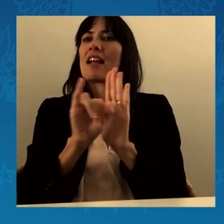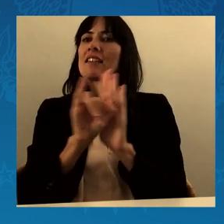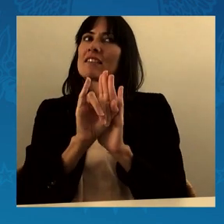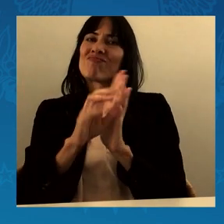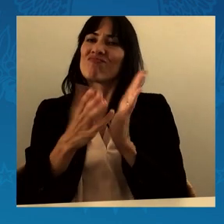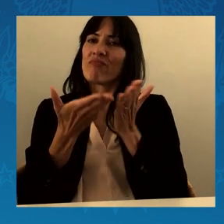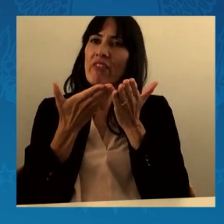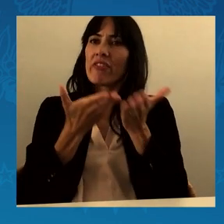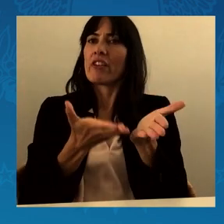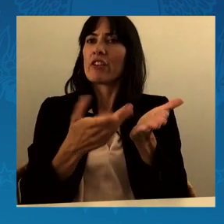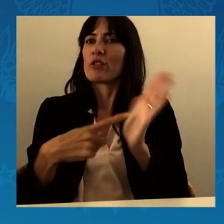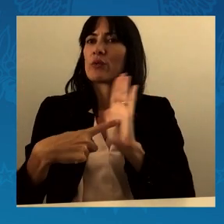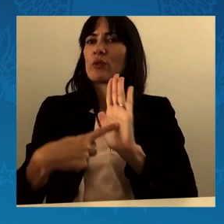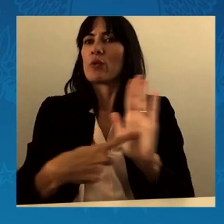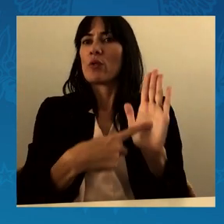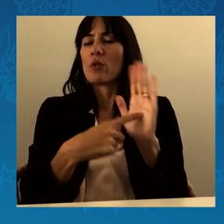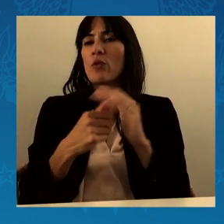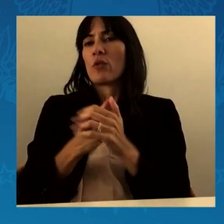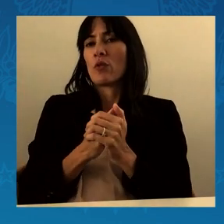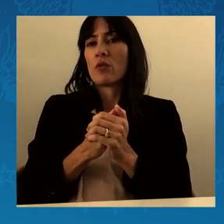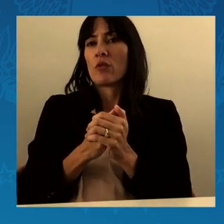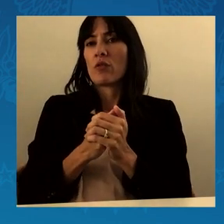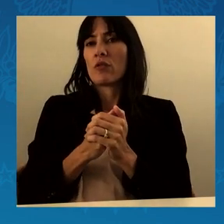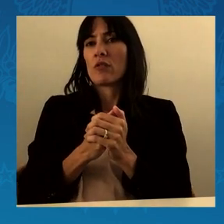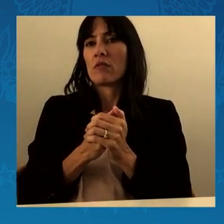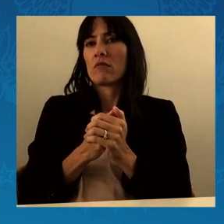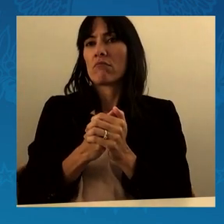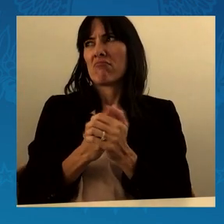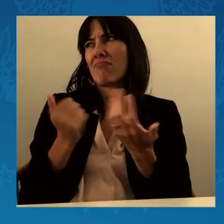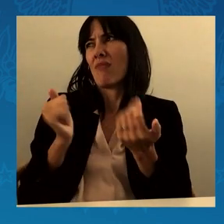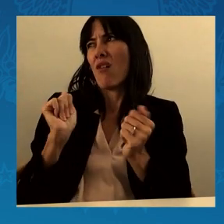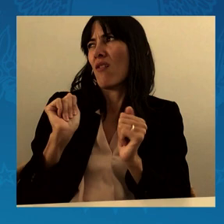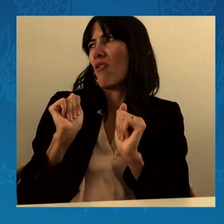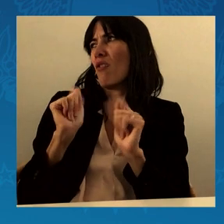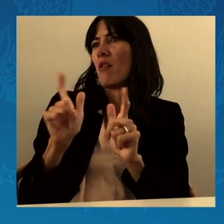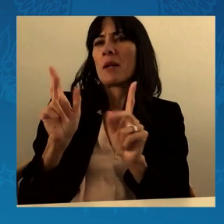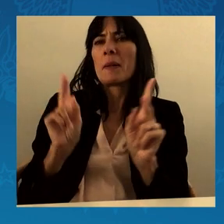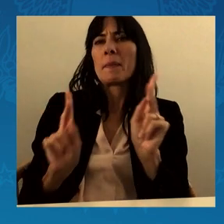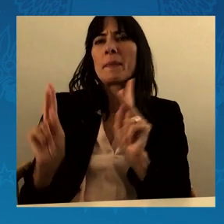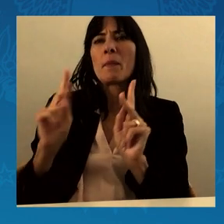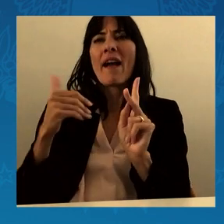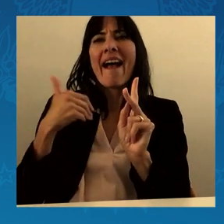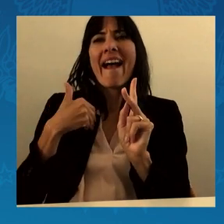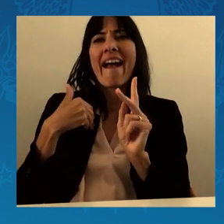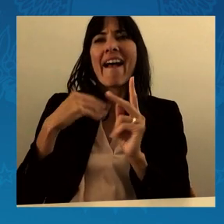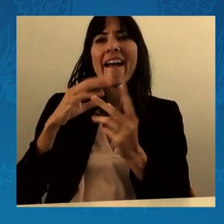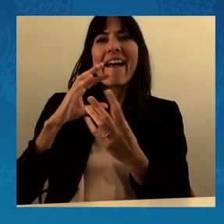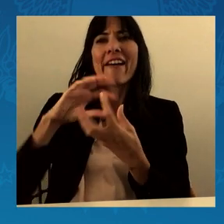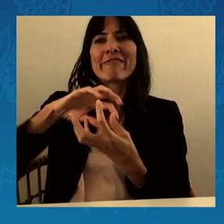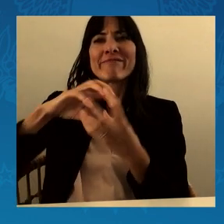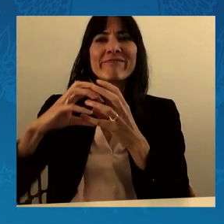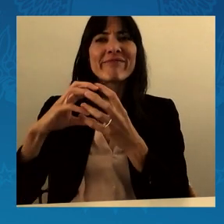Because every human being, regardless of their race and gender, there's many facets to who they are. And the best environment,